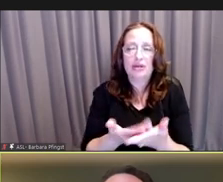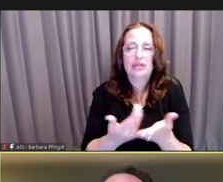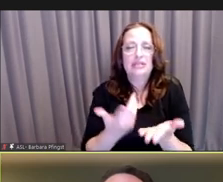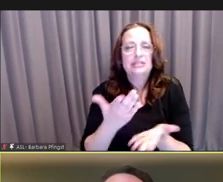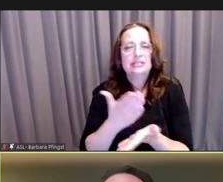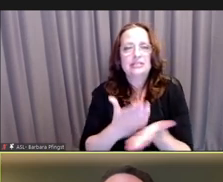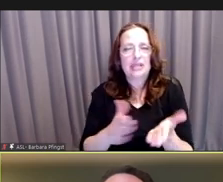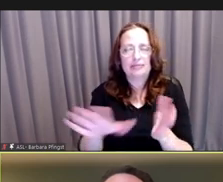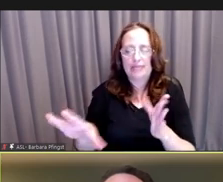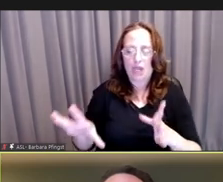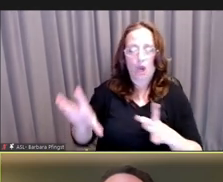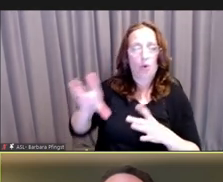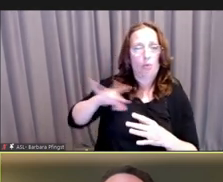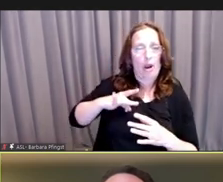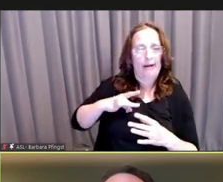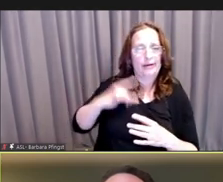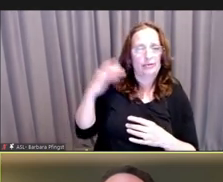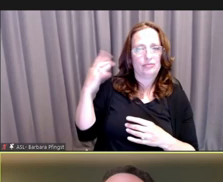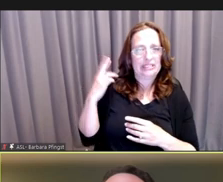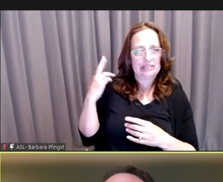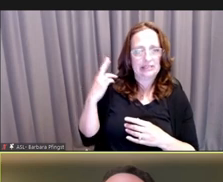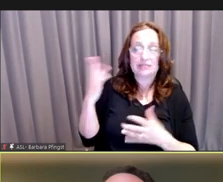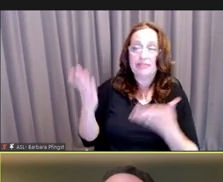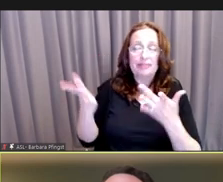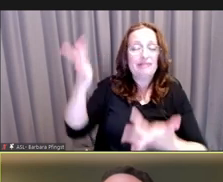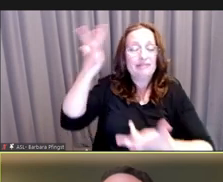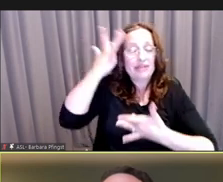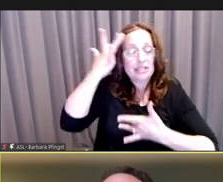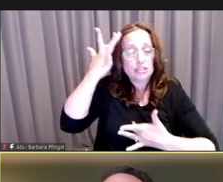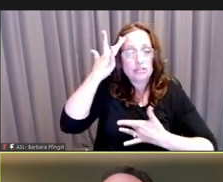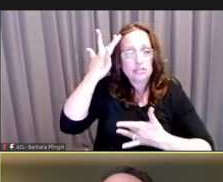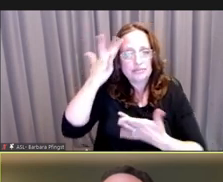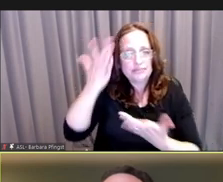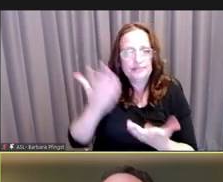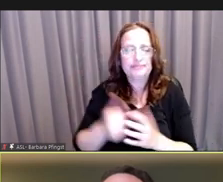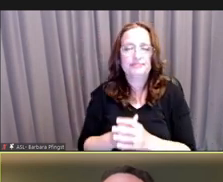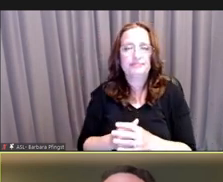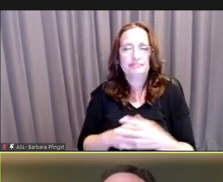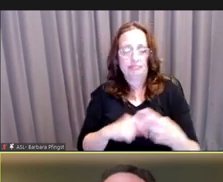And then genetic is generally broken down into this syndromic or non-syndromic cause,